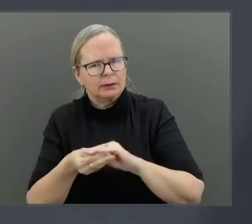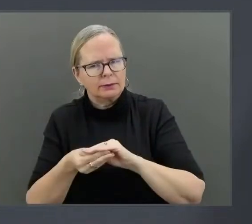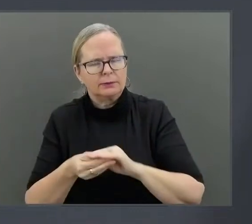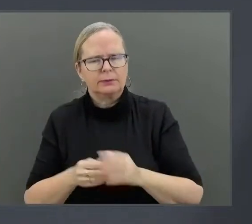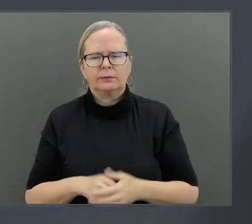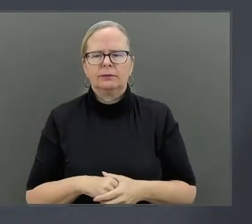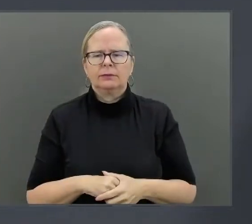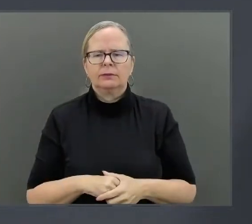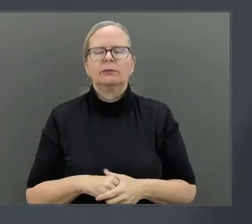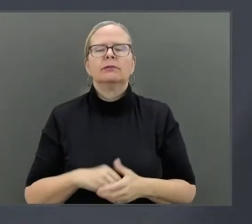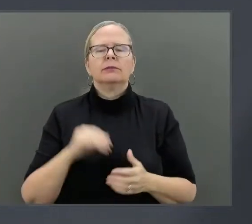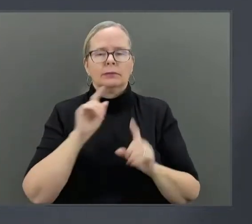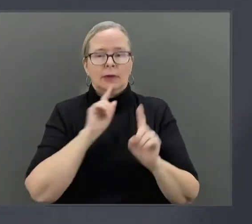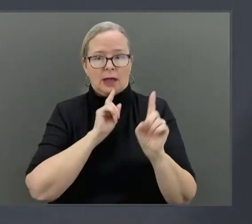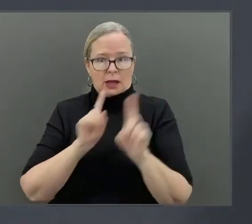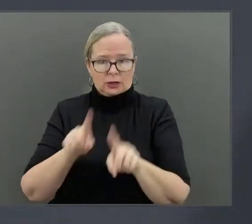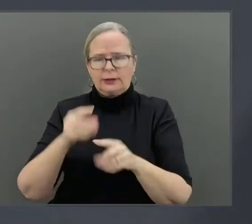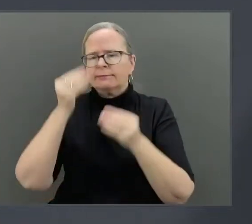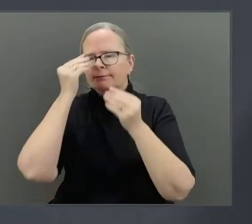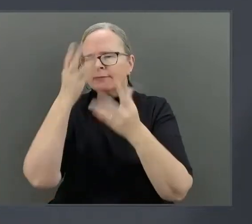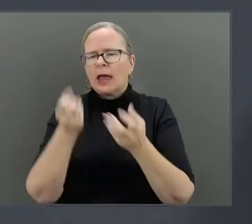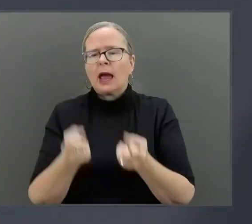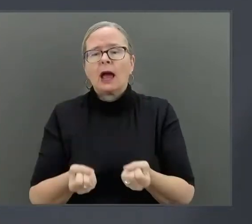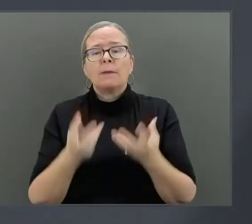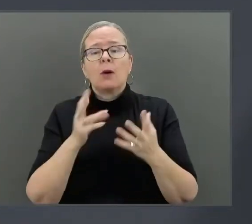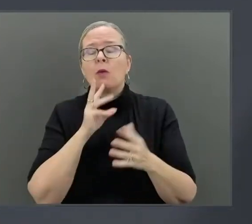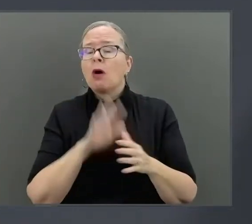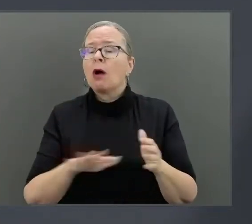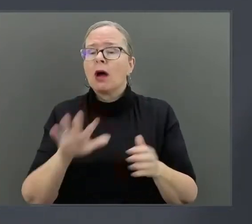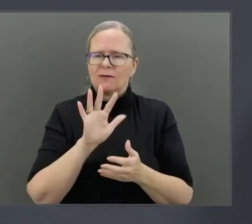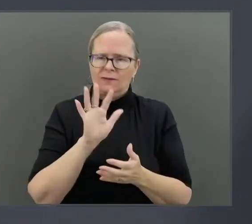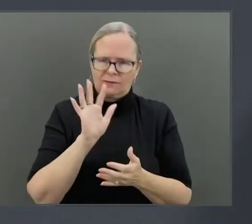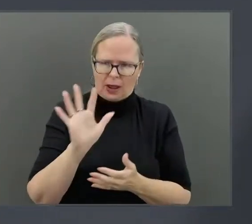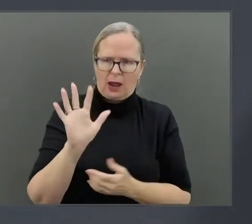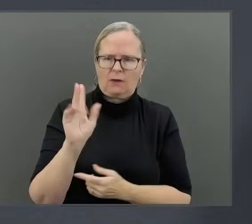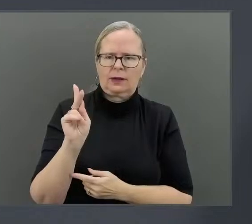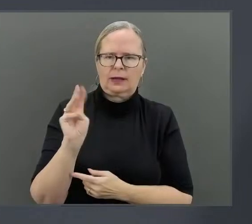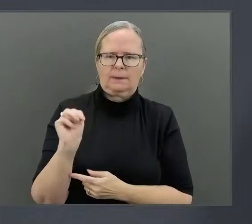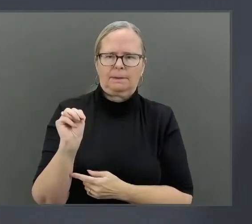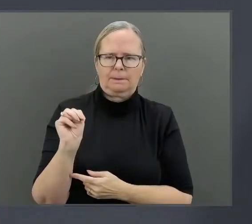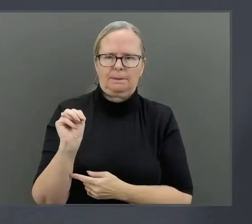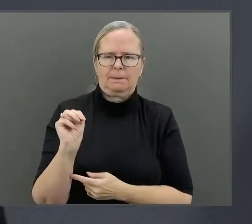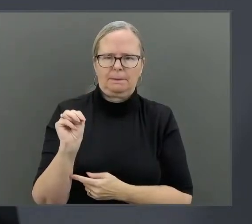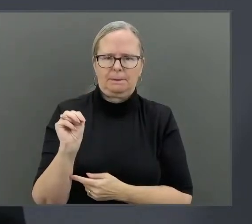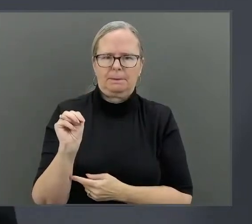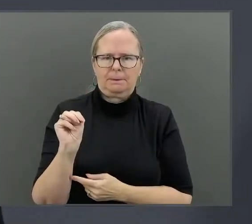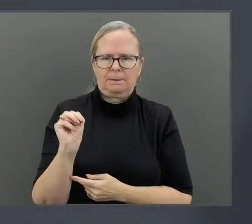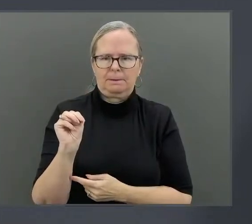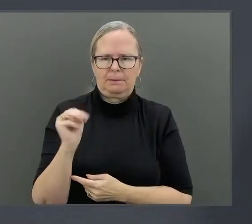98% of our water system is in good or very good condition how many of those kilometers